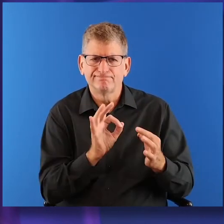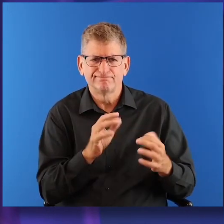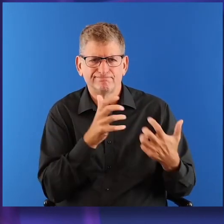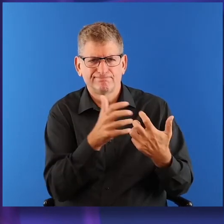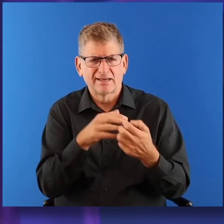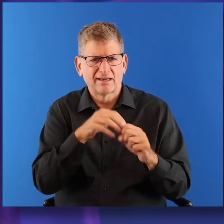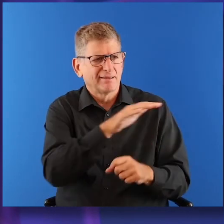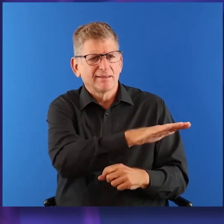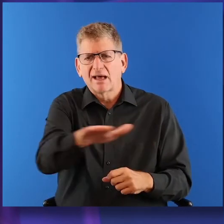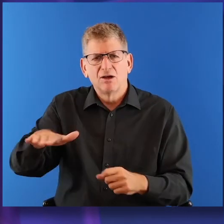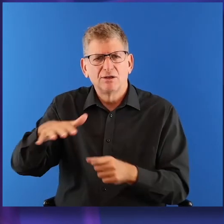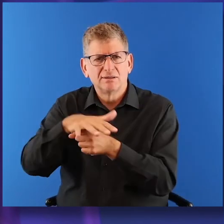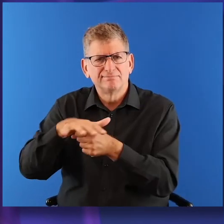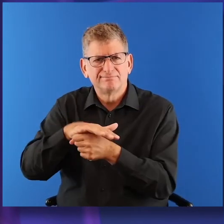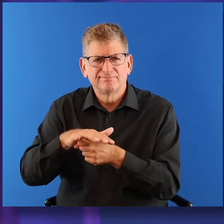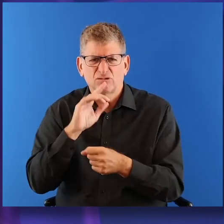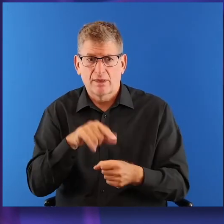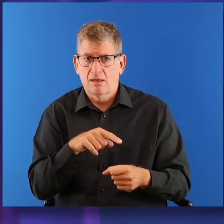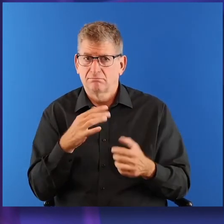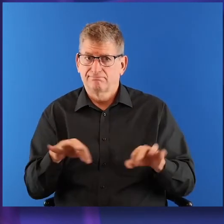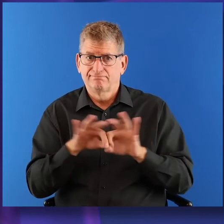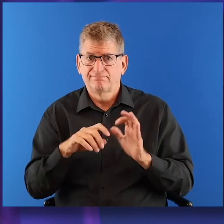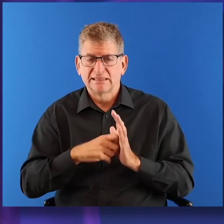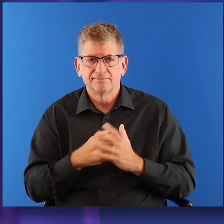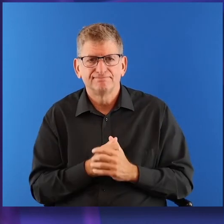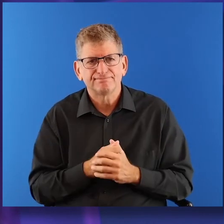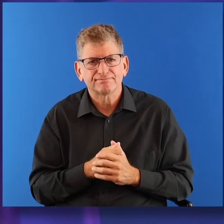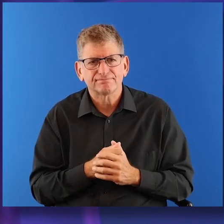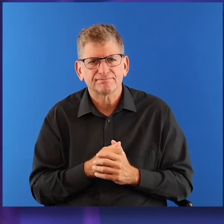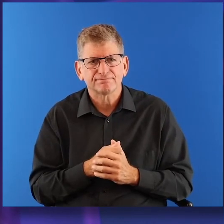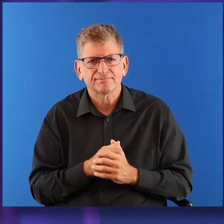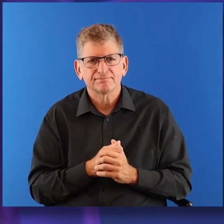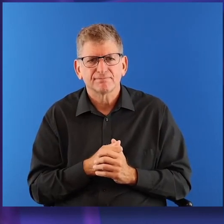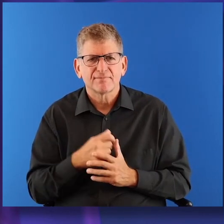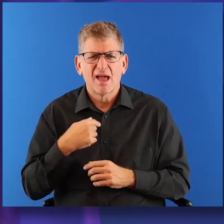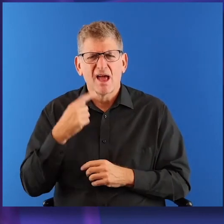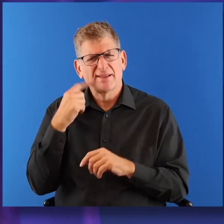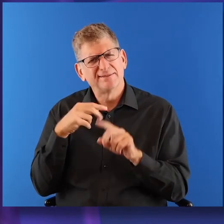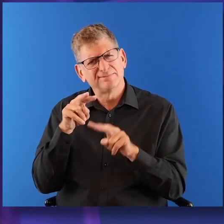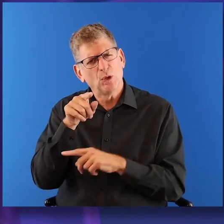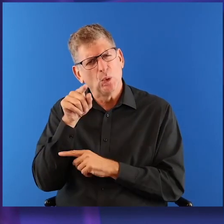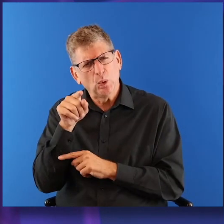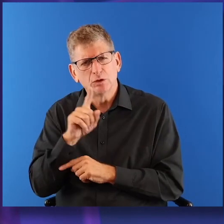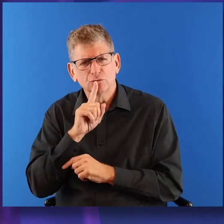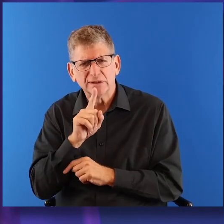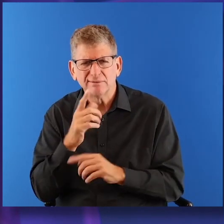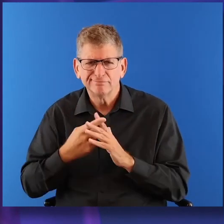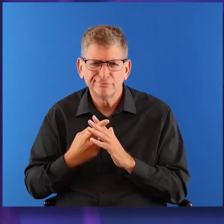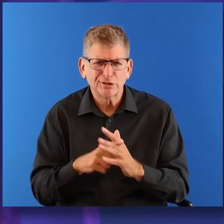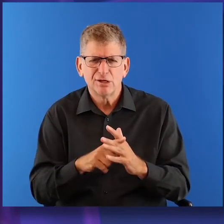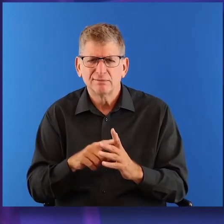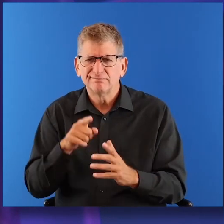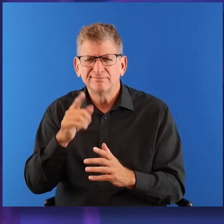optimally in those settings is key. You've really been, I think the instigator and the intellectual leader,